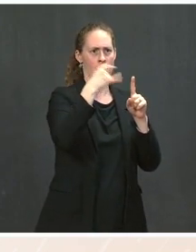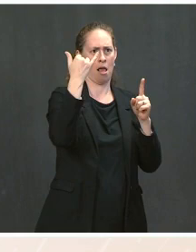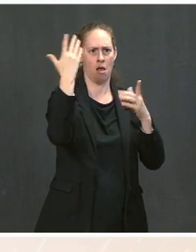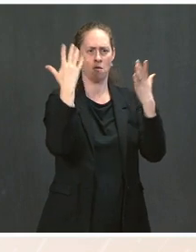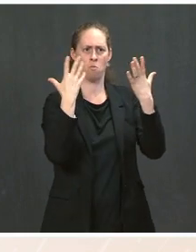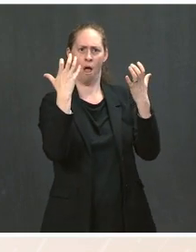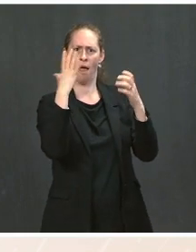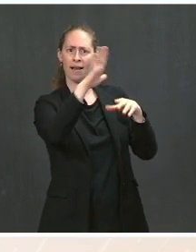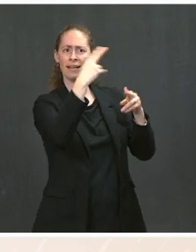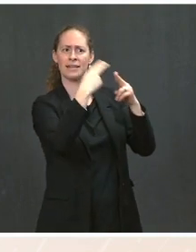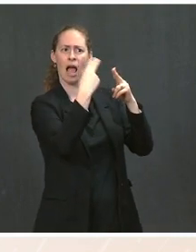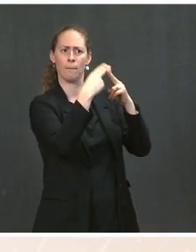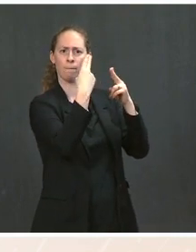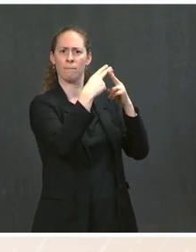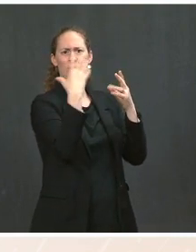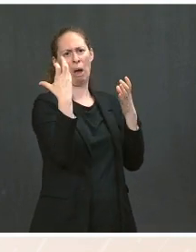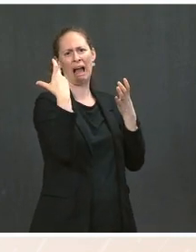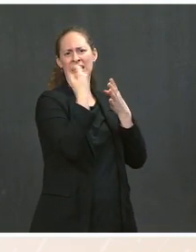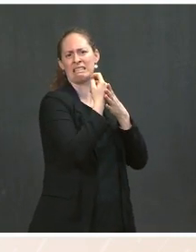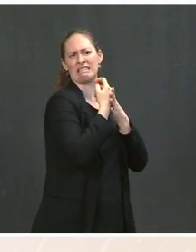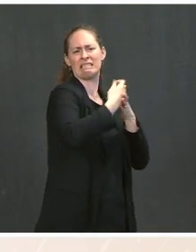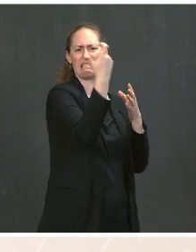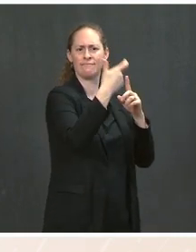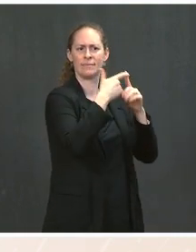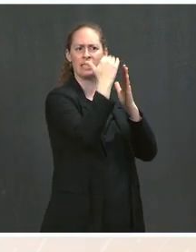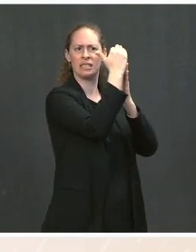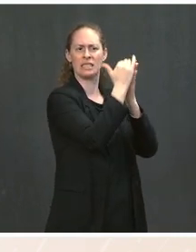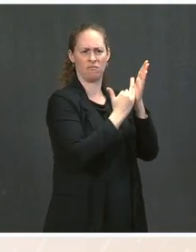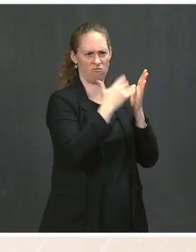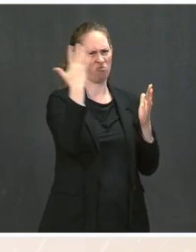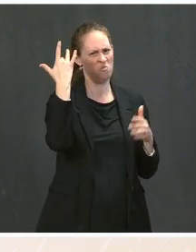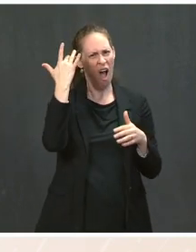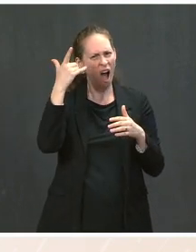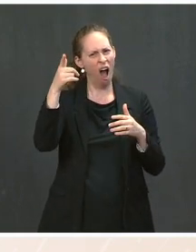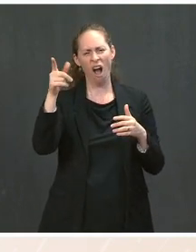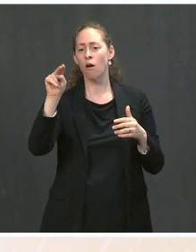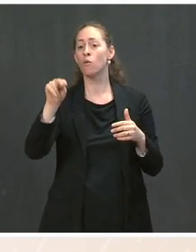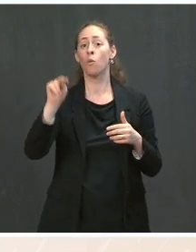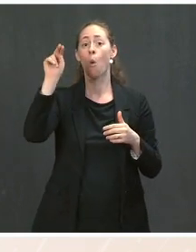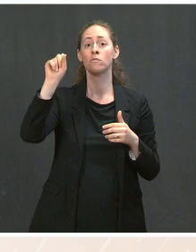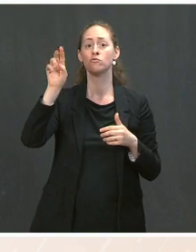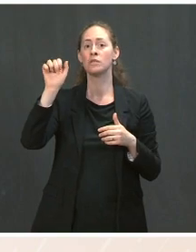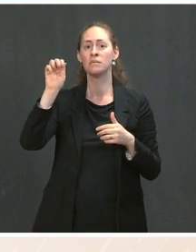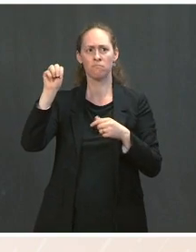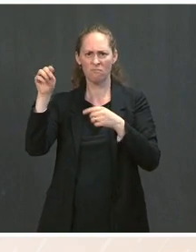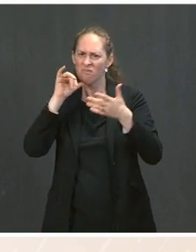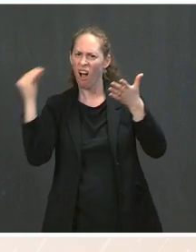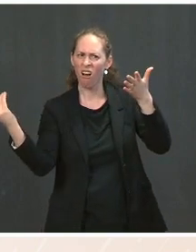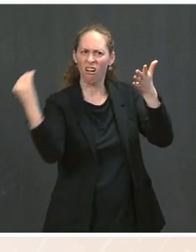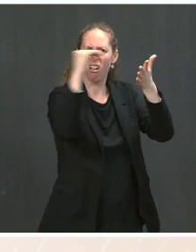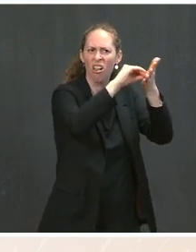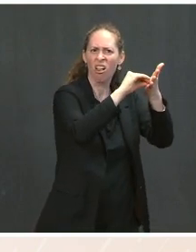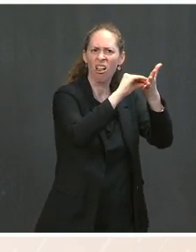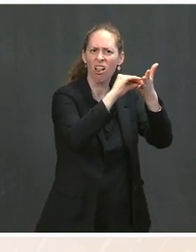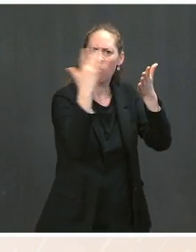being part of the sanctions today? Ms. Psaki: I don't have any more detail on that. I understand the question. I would just convey that, obviously,